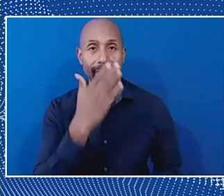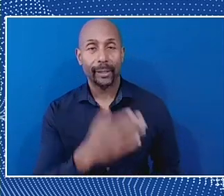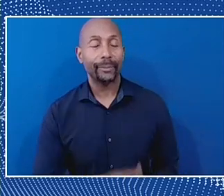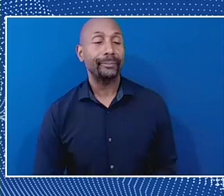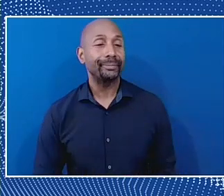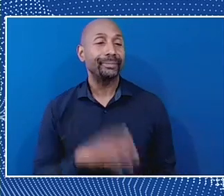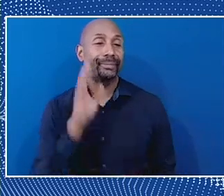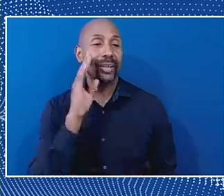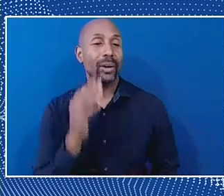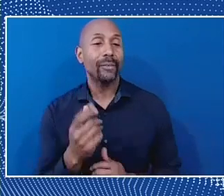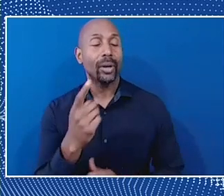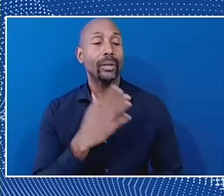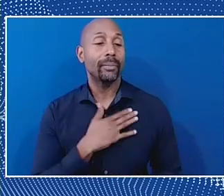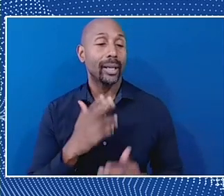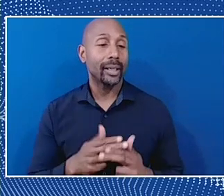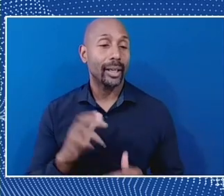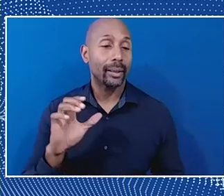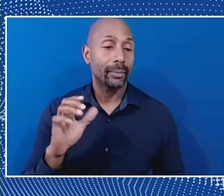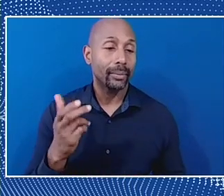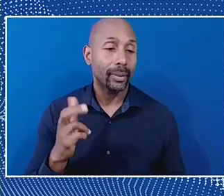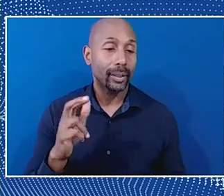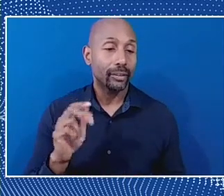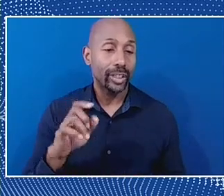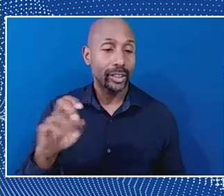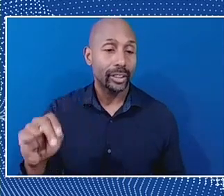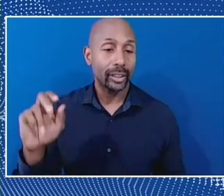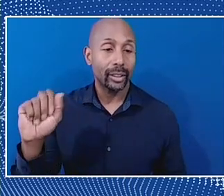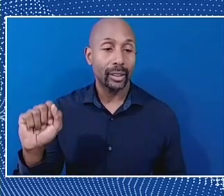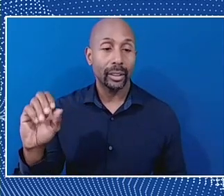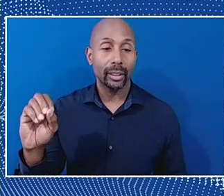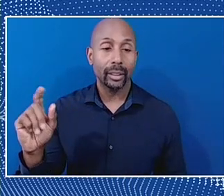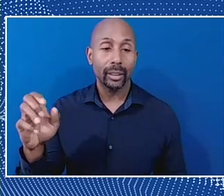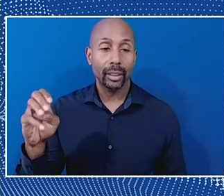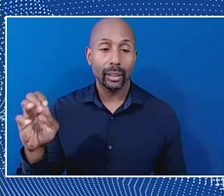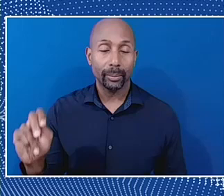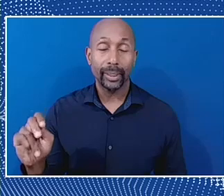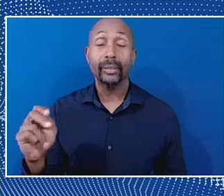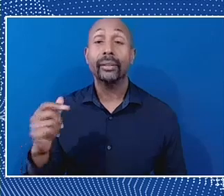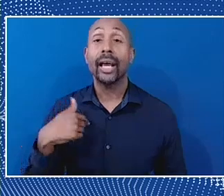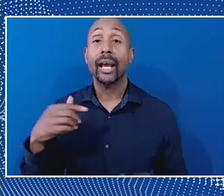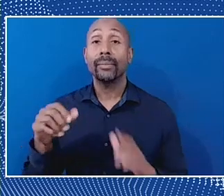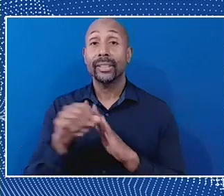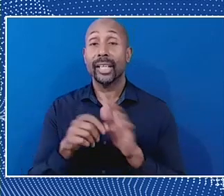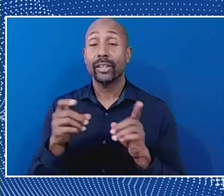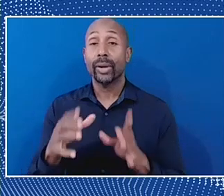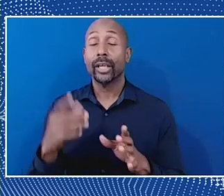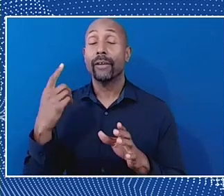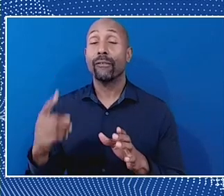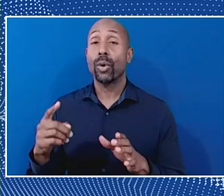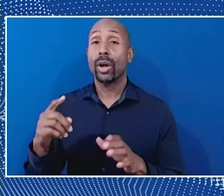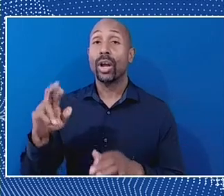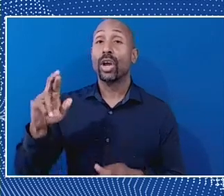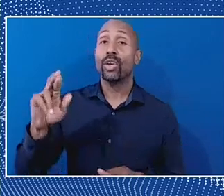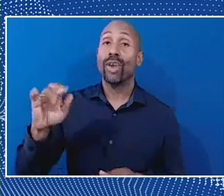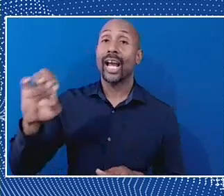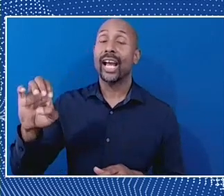My name is Christian Solomon and I'm the state director for Rise Nevada, and someone who's suffered under the financial burden of student loan debt.